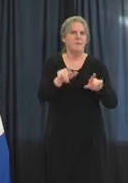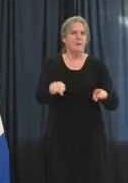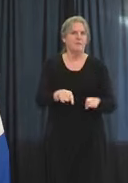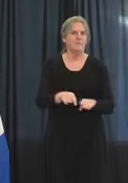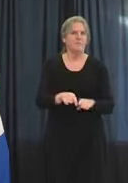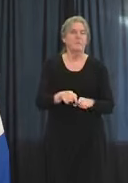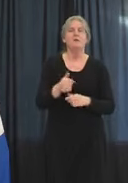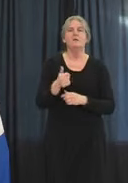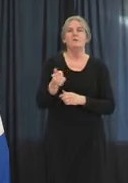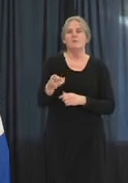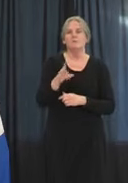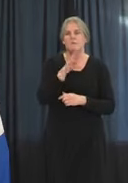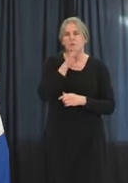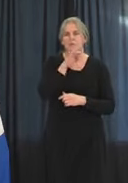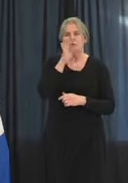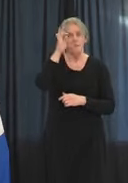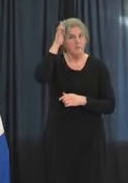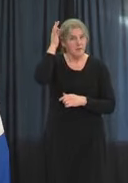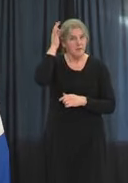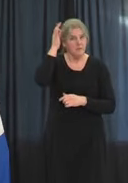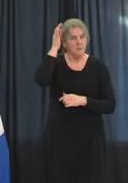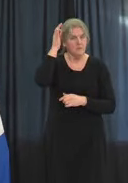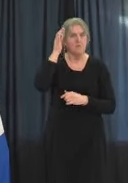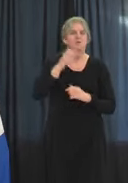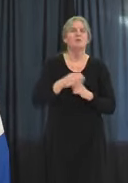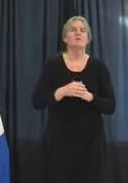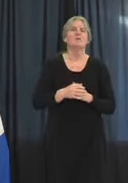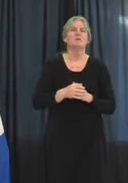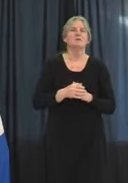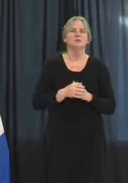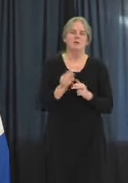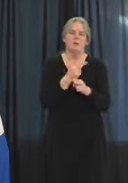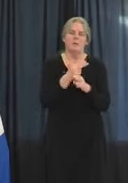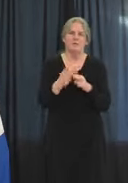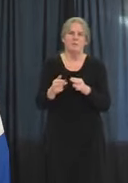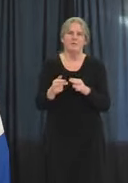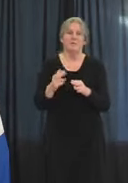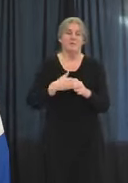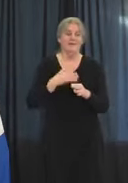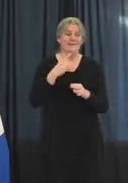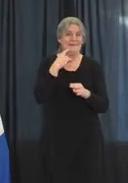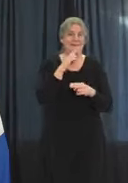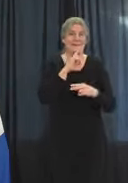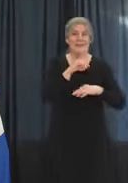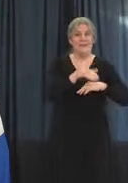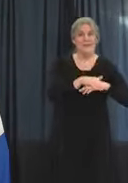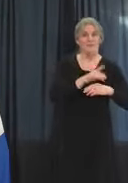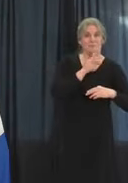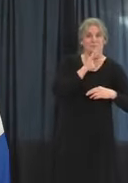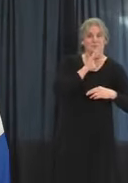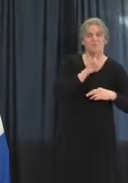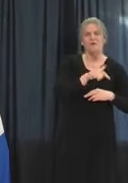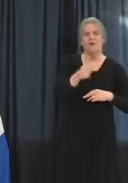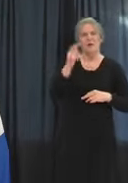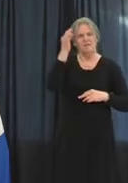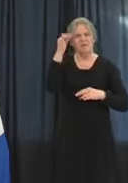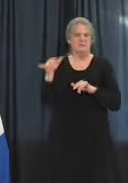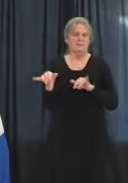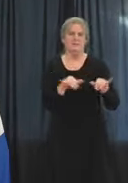French. And when I say something in French, it will be a short repetition of what I have been saying in English.